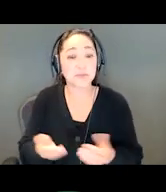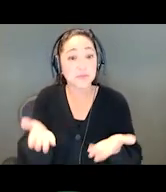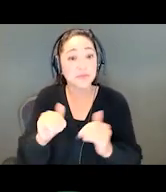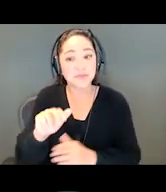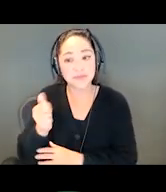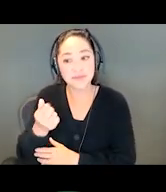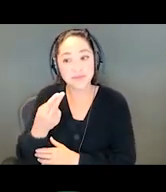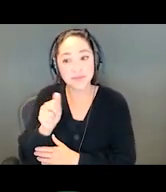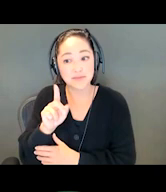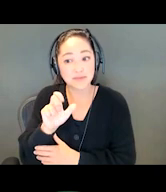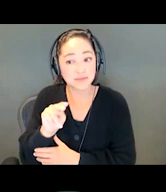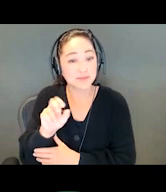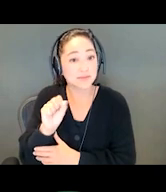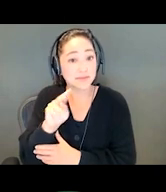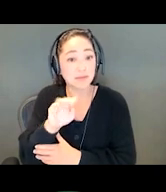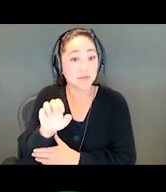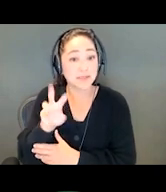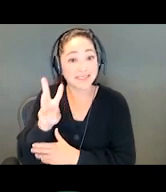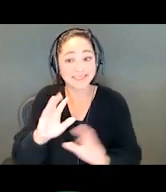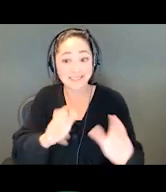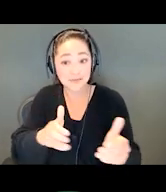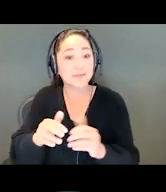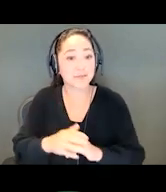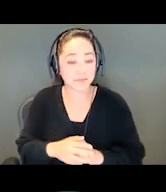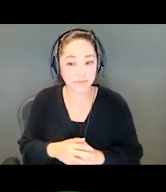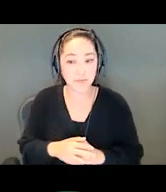The Haudenosaunee-Six Nationa Confederacy Peoples,